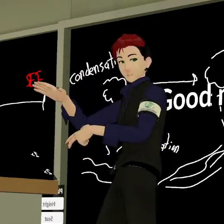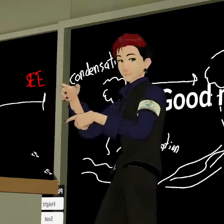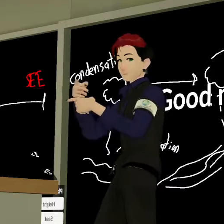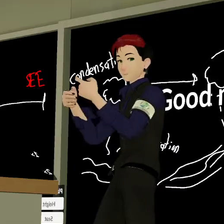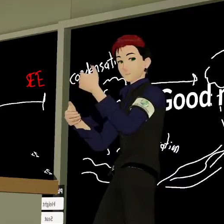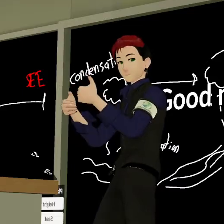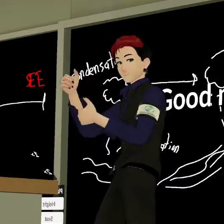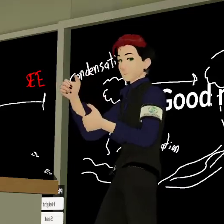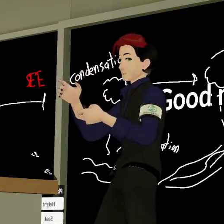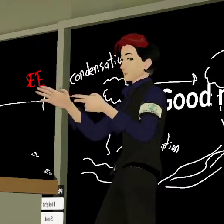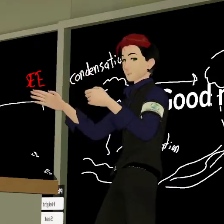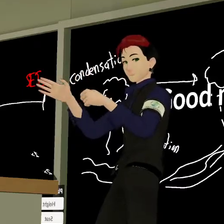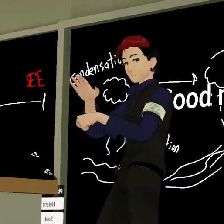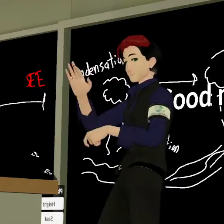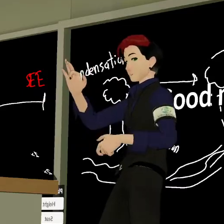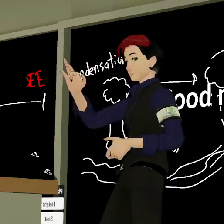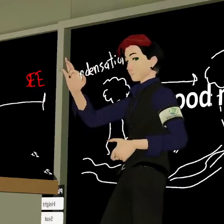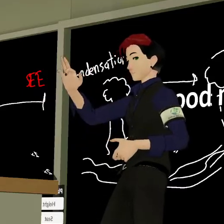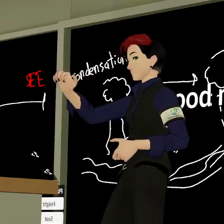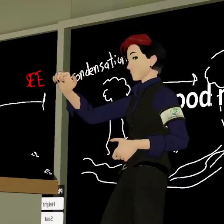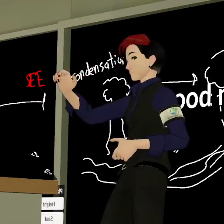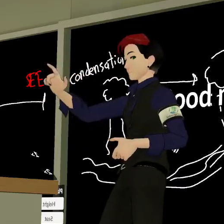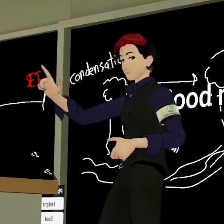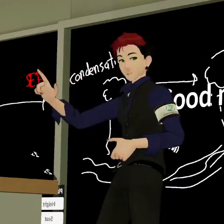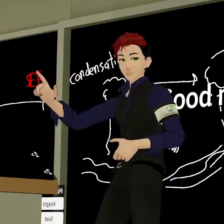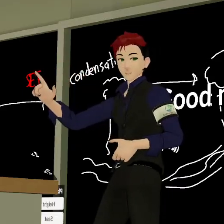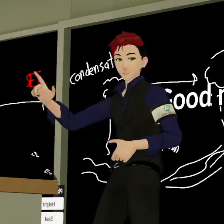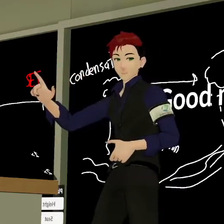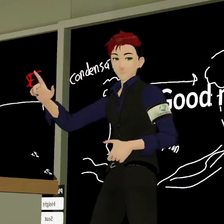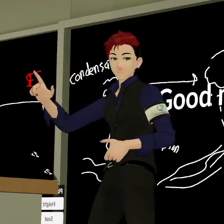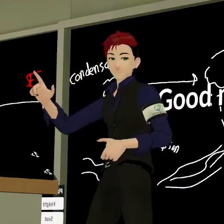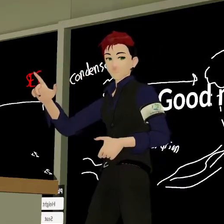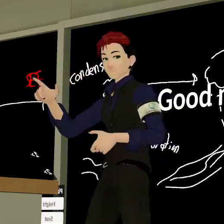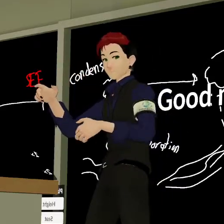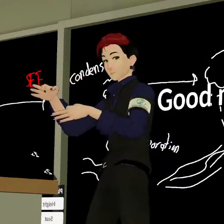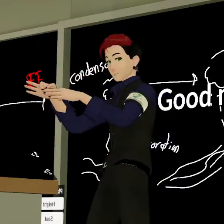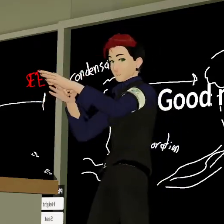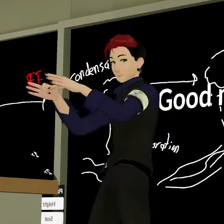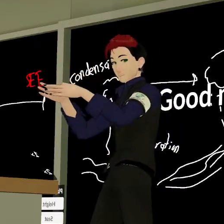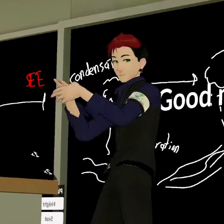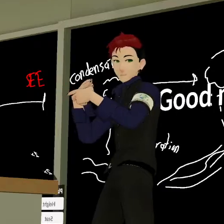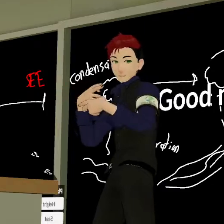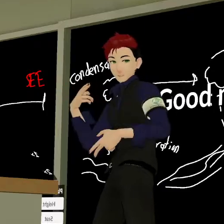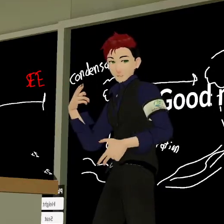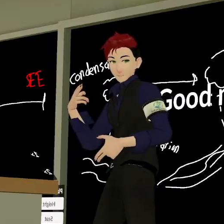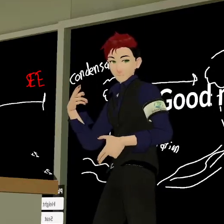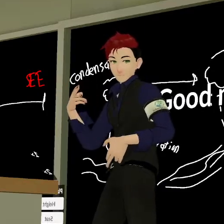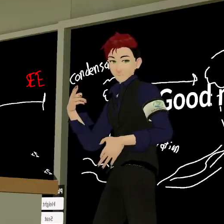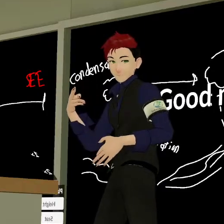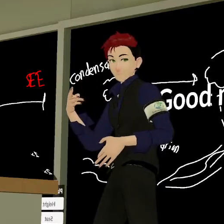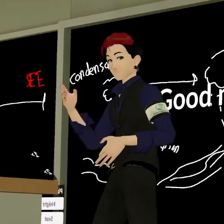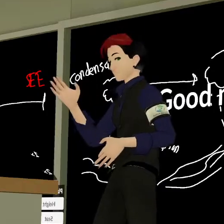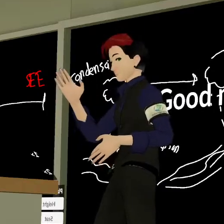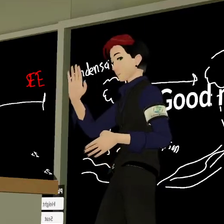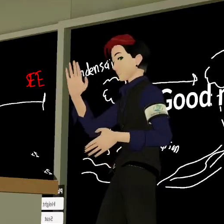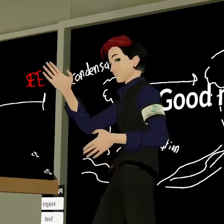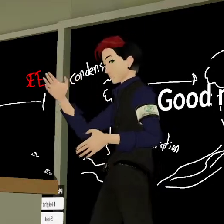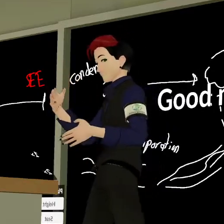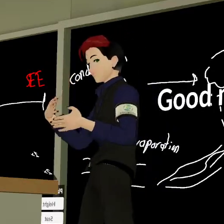there but most of that is pure classifiers or descripting verbs which